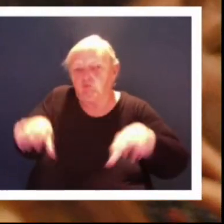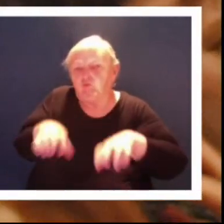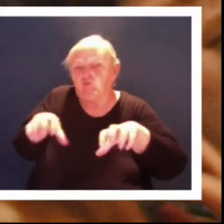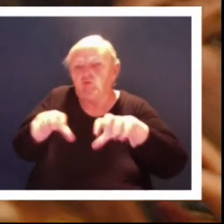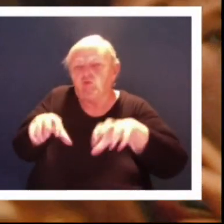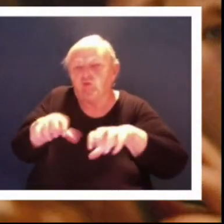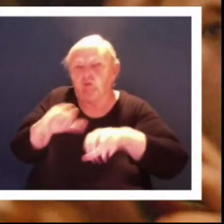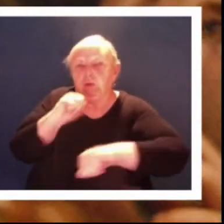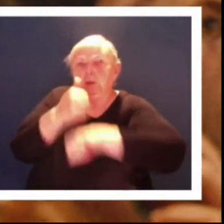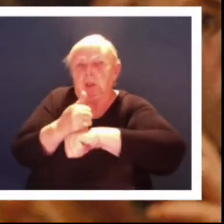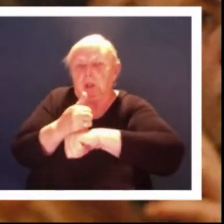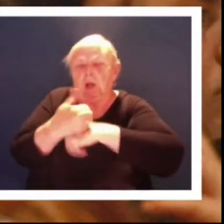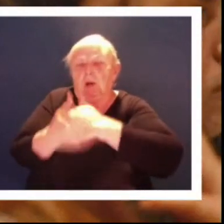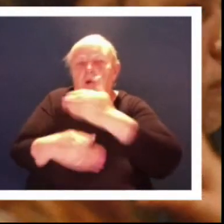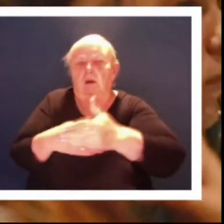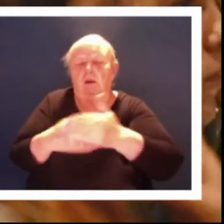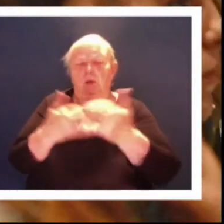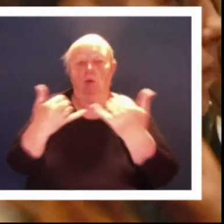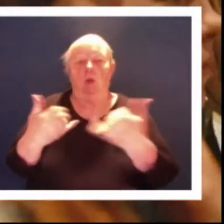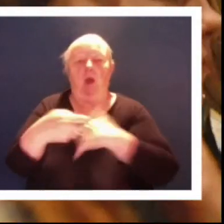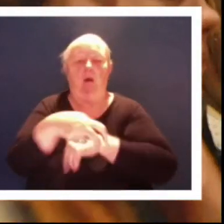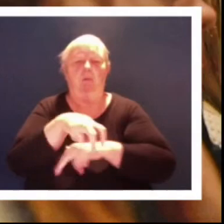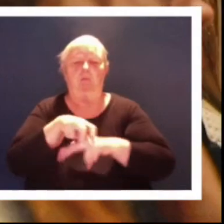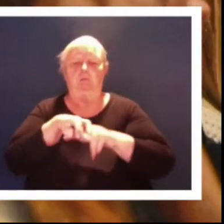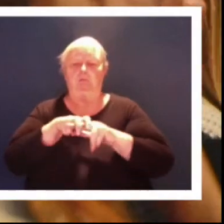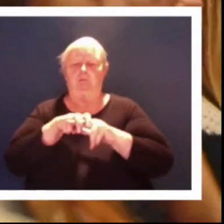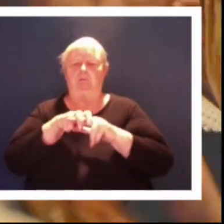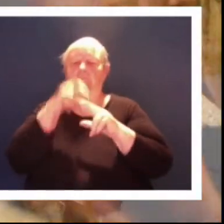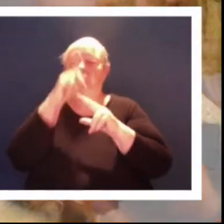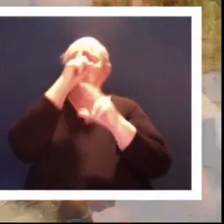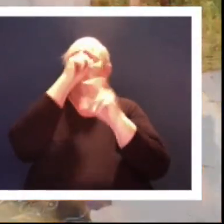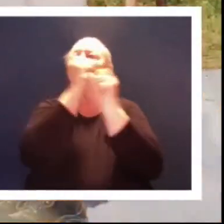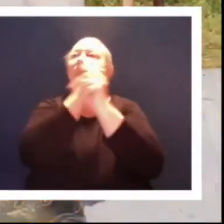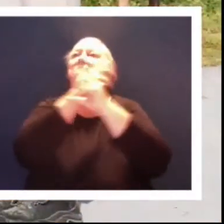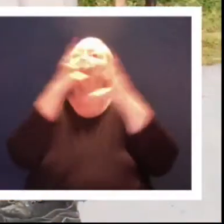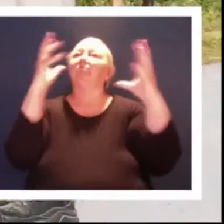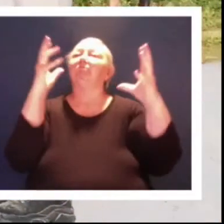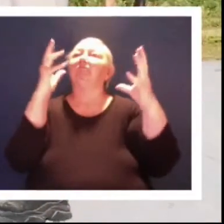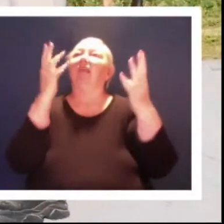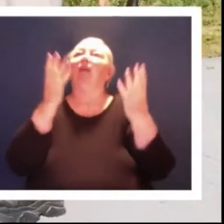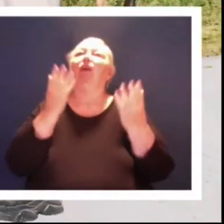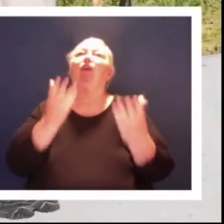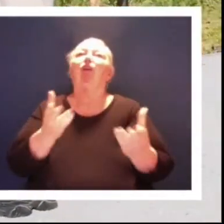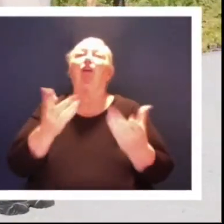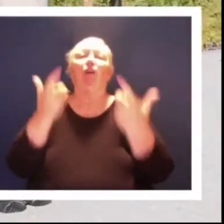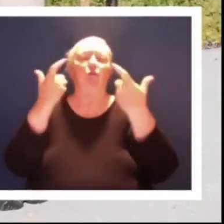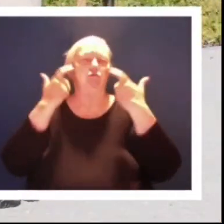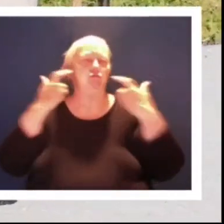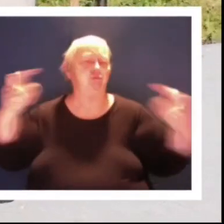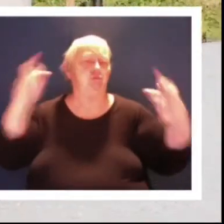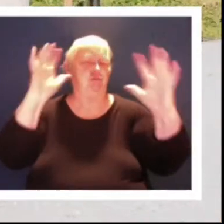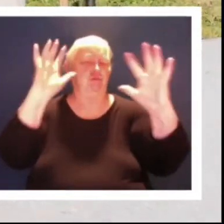you are sitting in the largest theater ever. In this virtual space we are choosing to be safe.